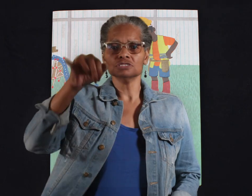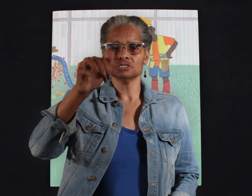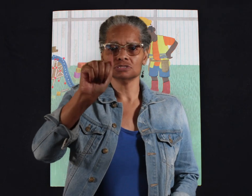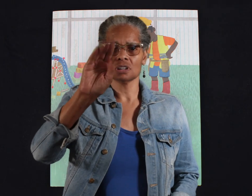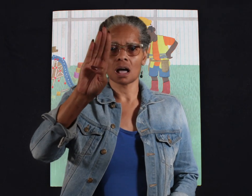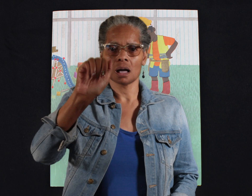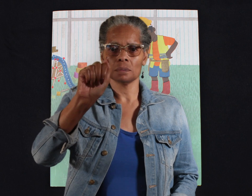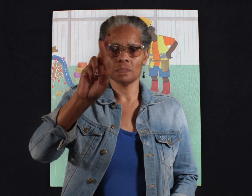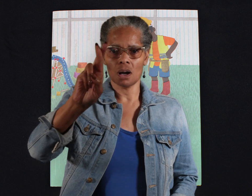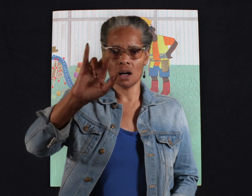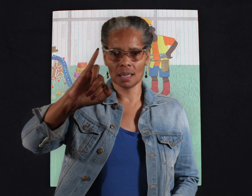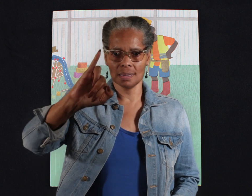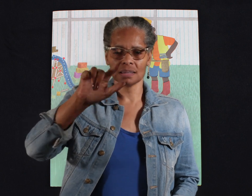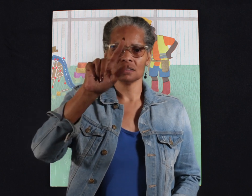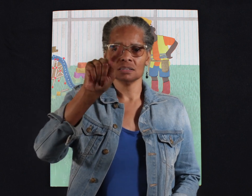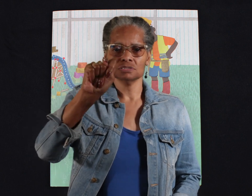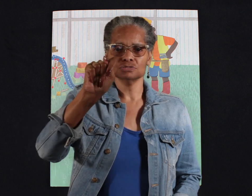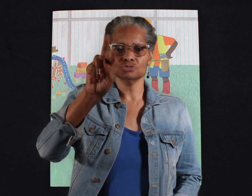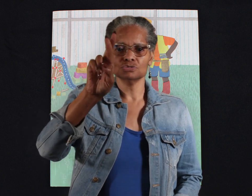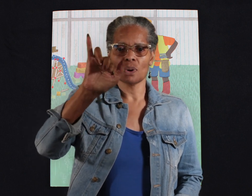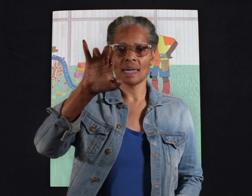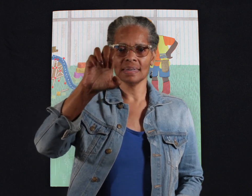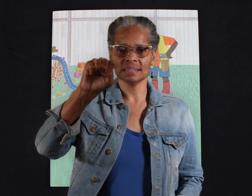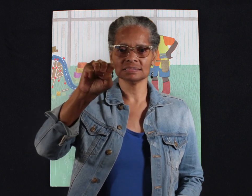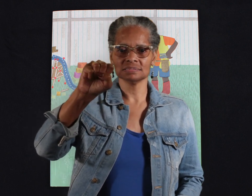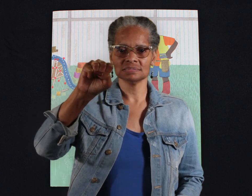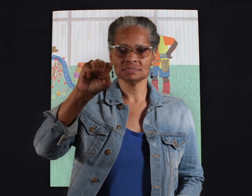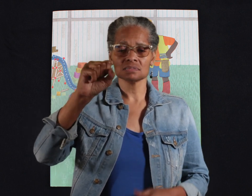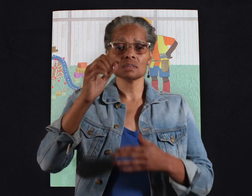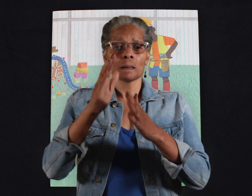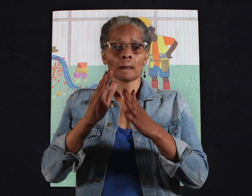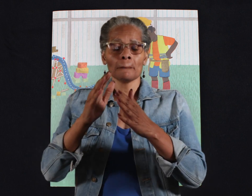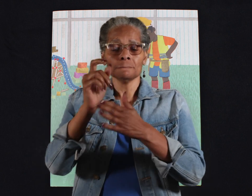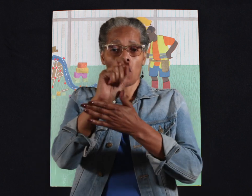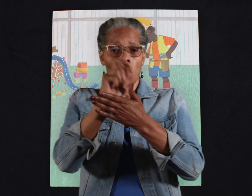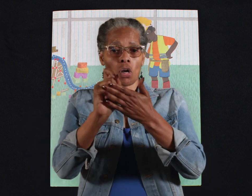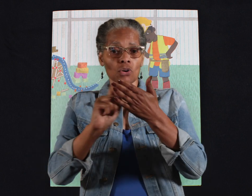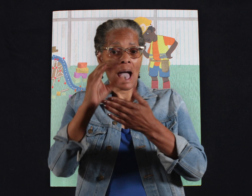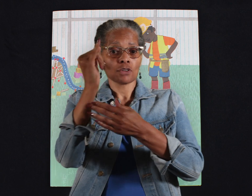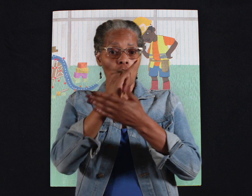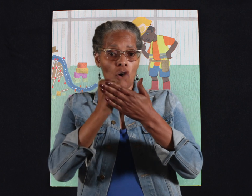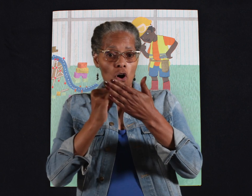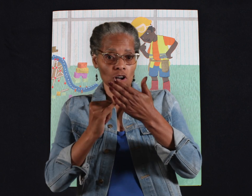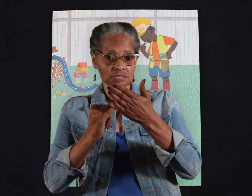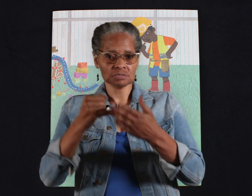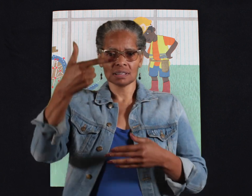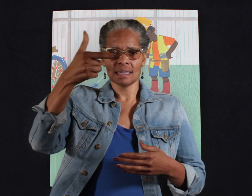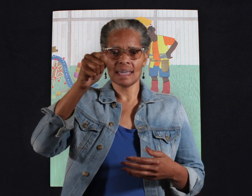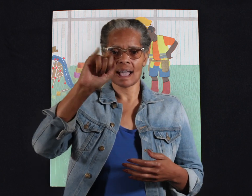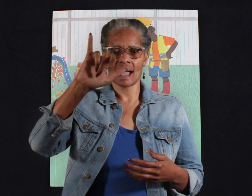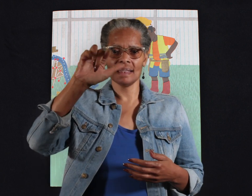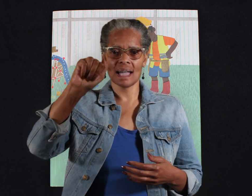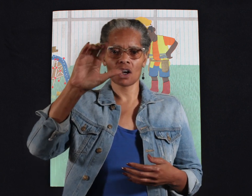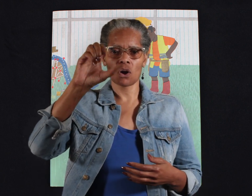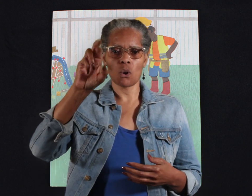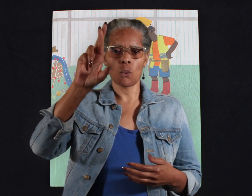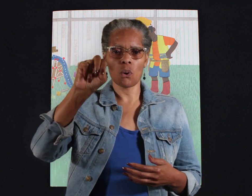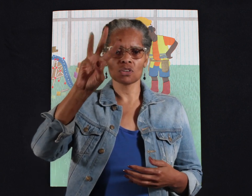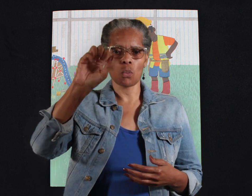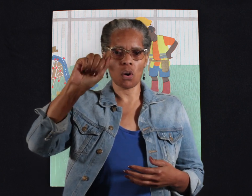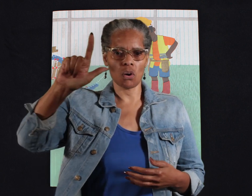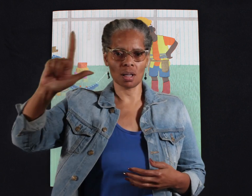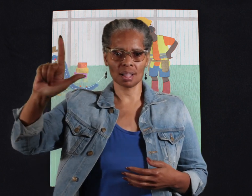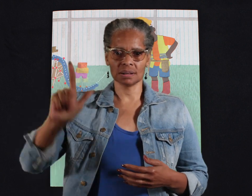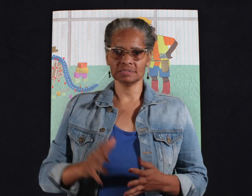Today we're reading "Jabari Tries" by Gaia Cornwall.